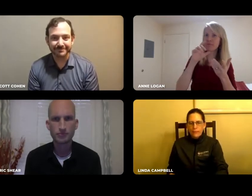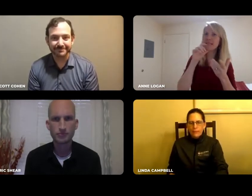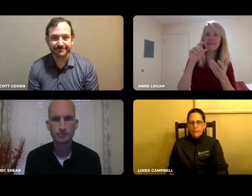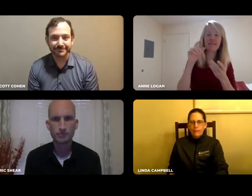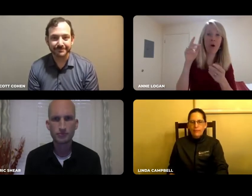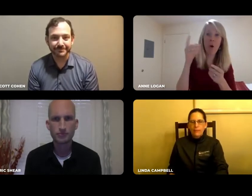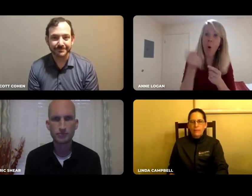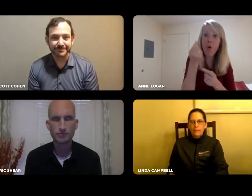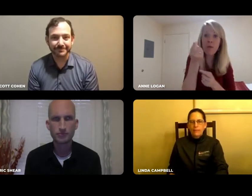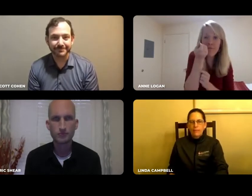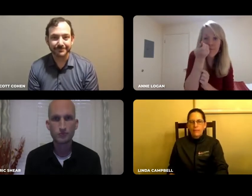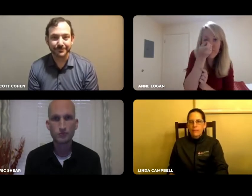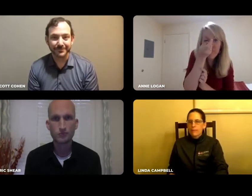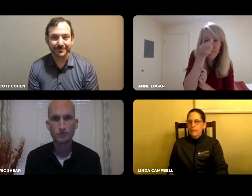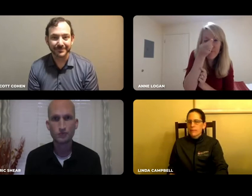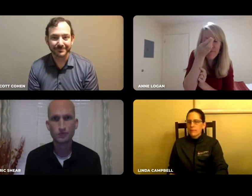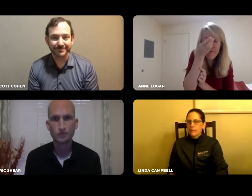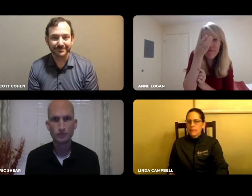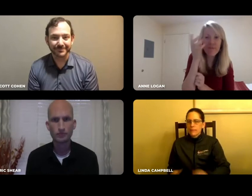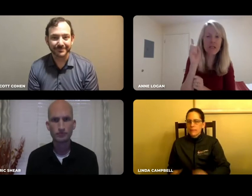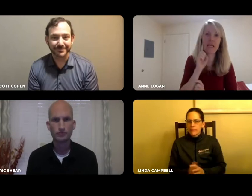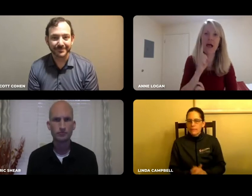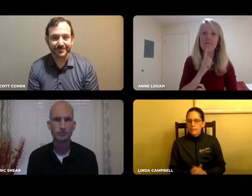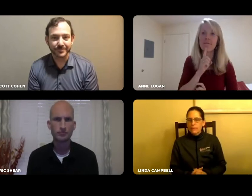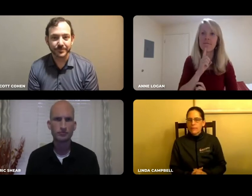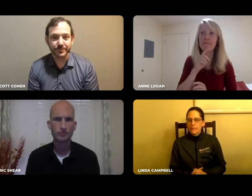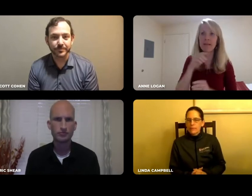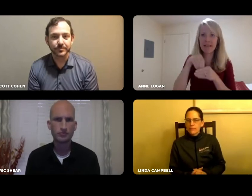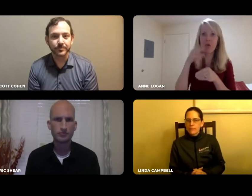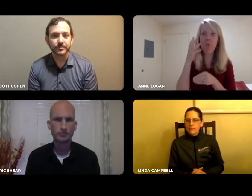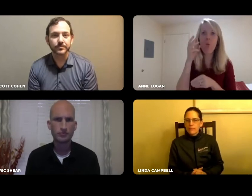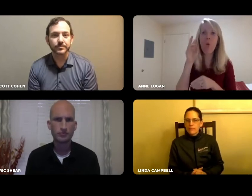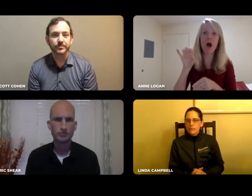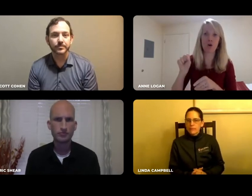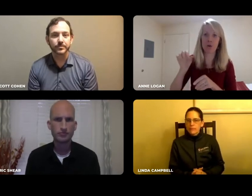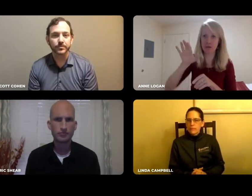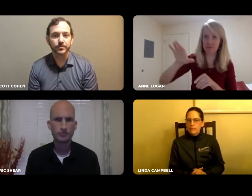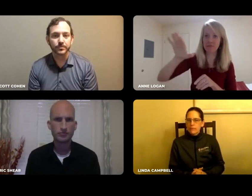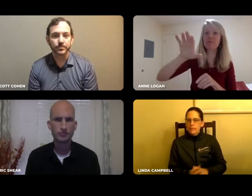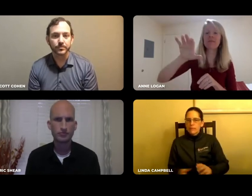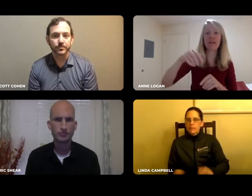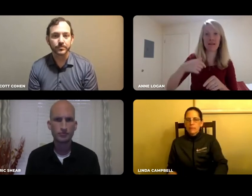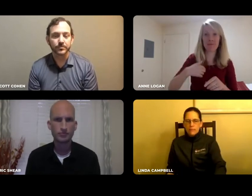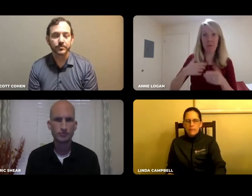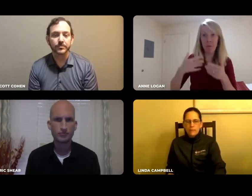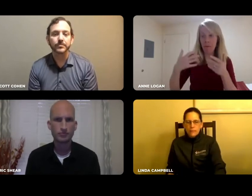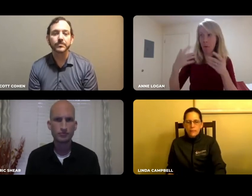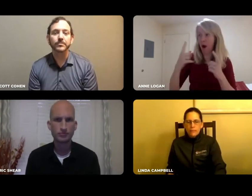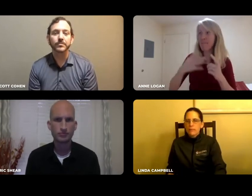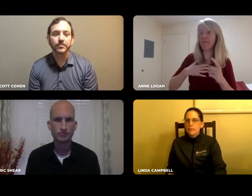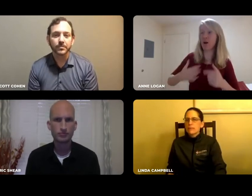Yeah, there are really very few Deaf people in the wine making field.